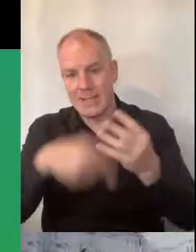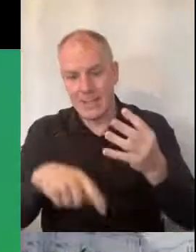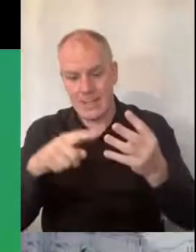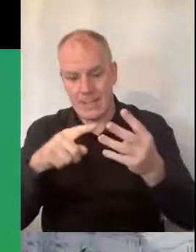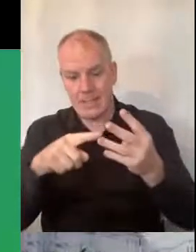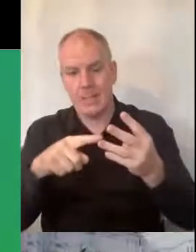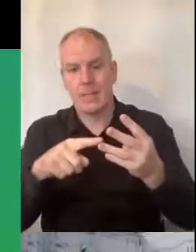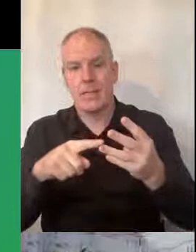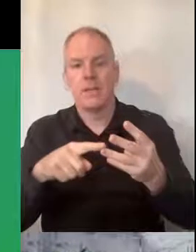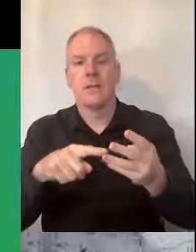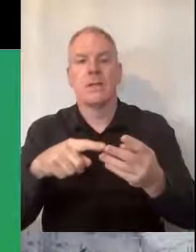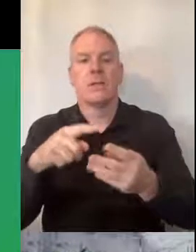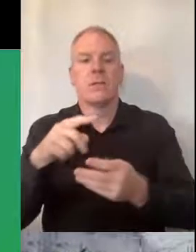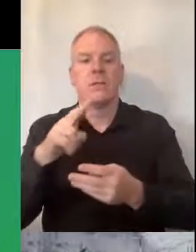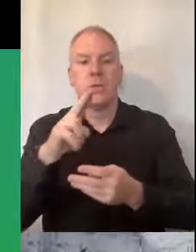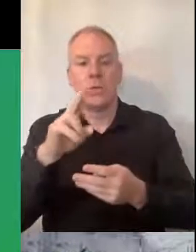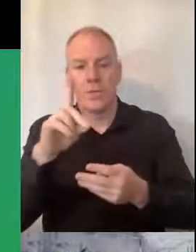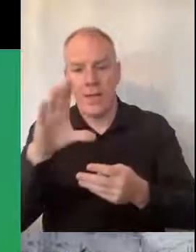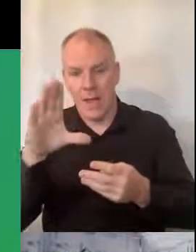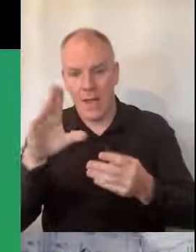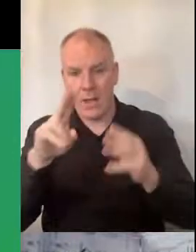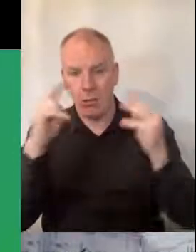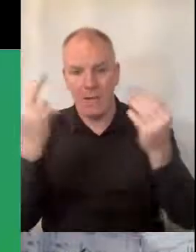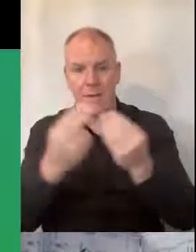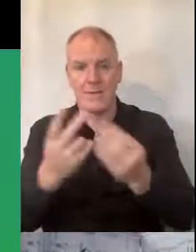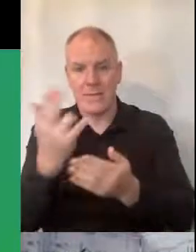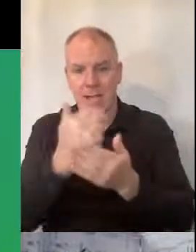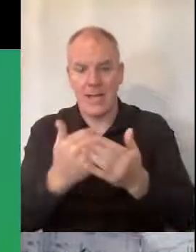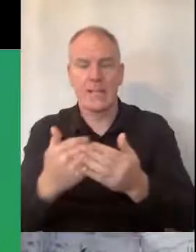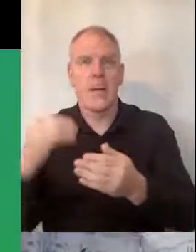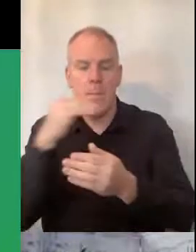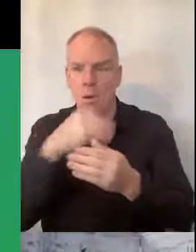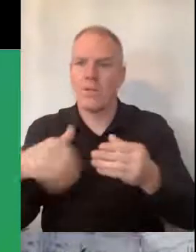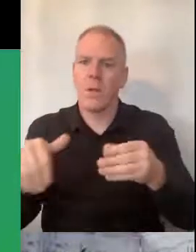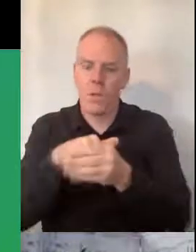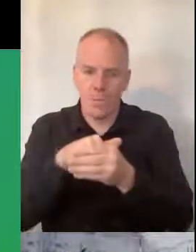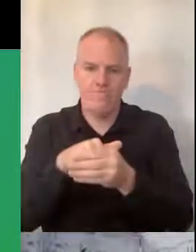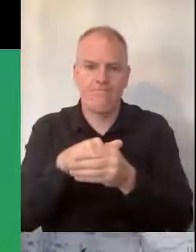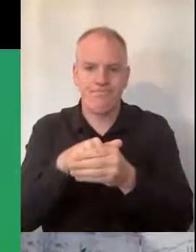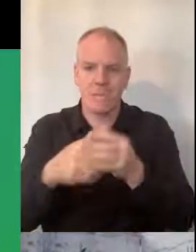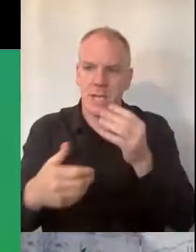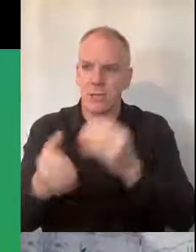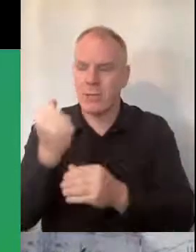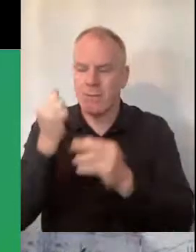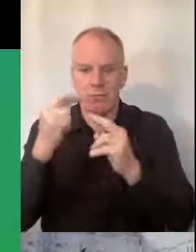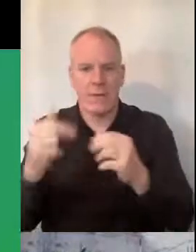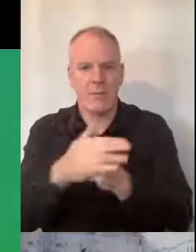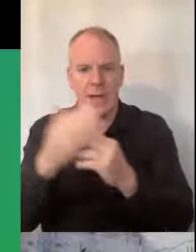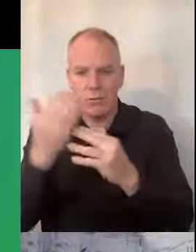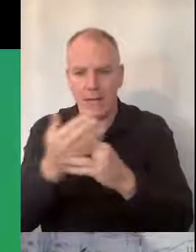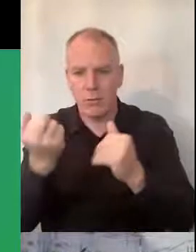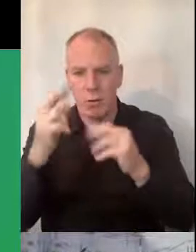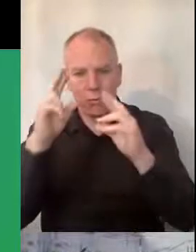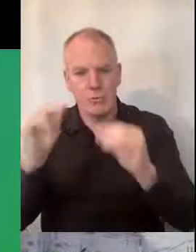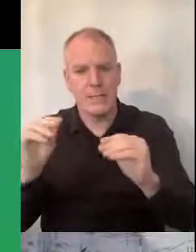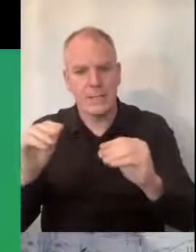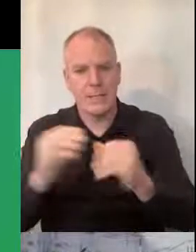UDL and inclusion are key to achieving the right to education. And training and you have the European